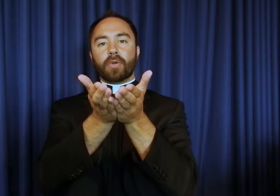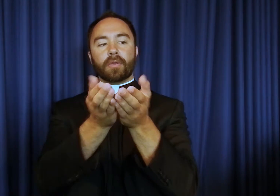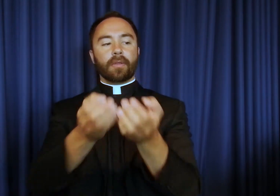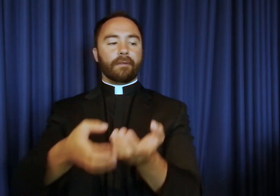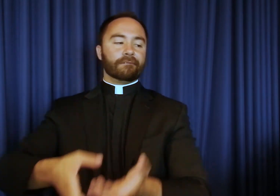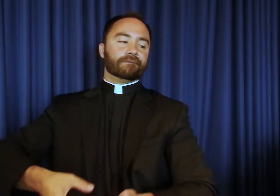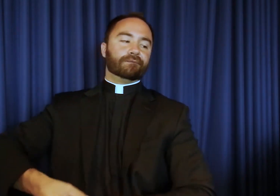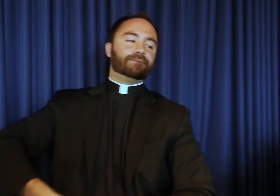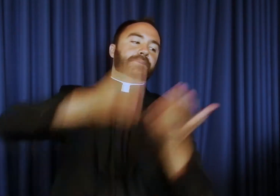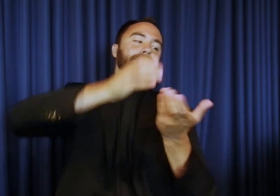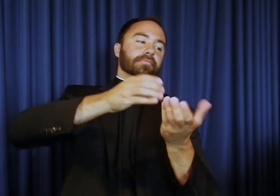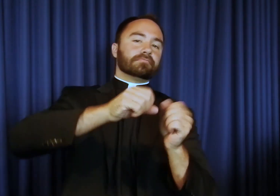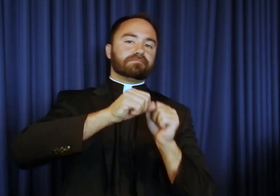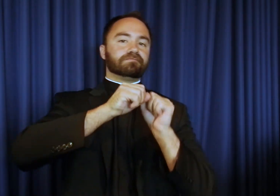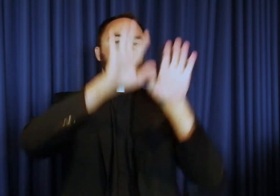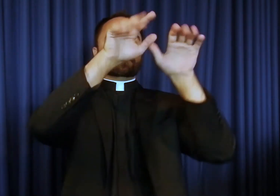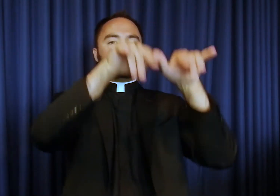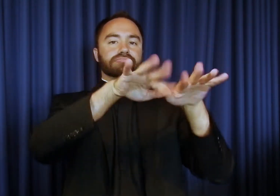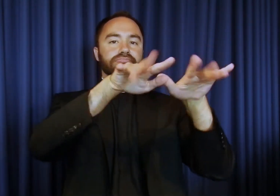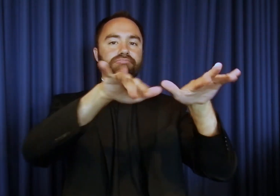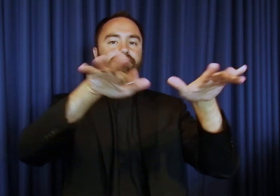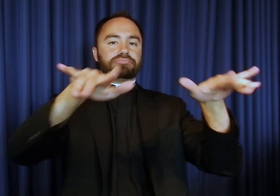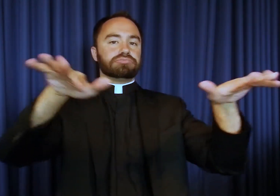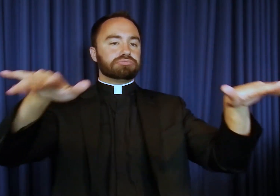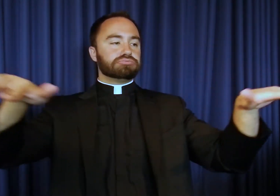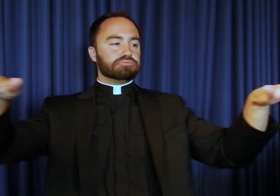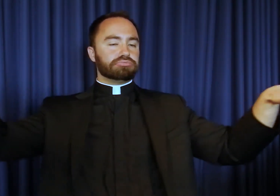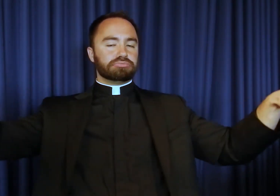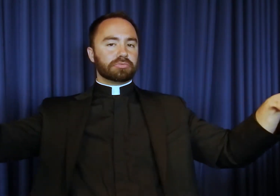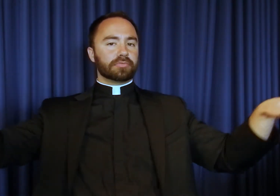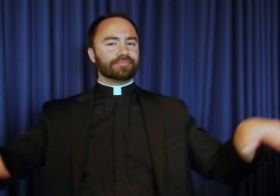sort of a container and then they'll go out into the ocean on a boat and they'll